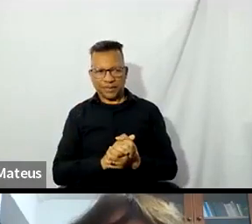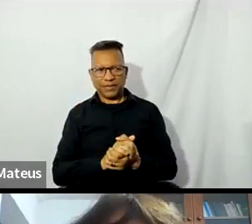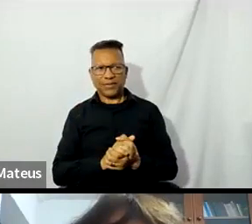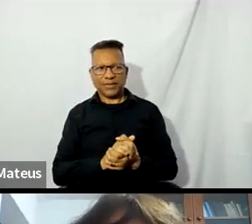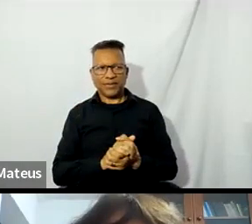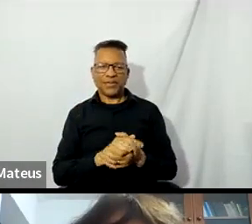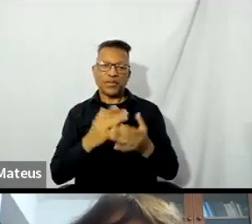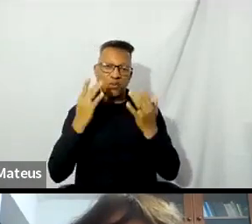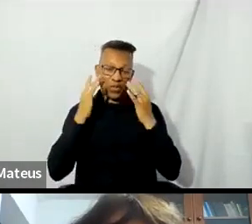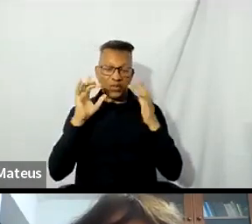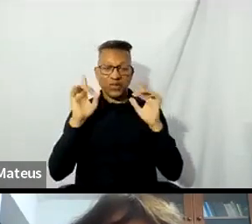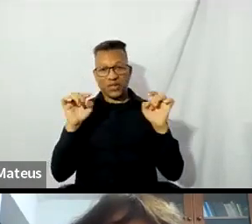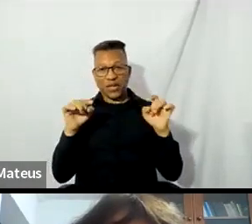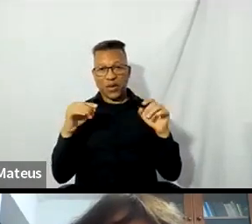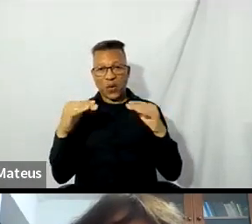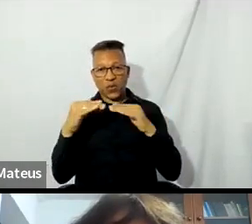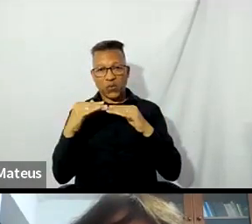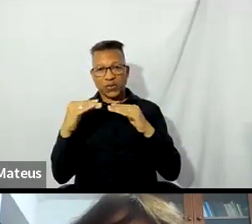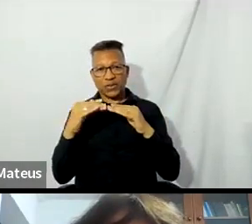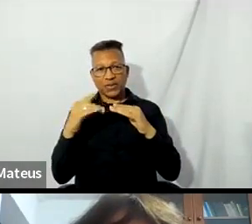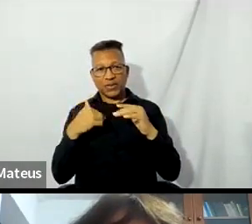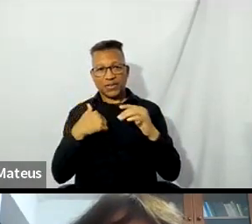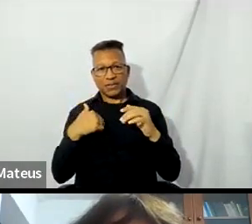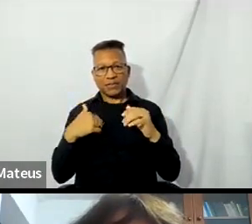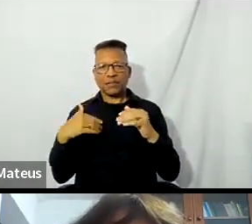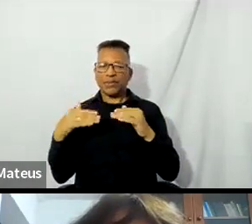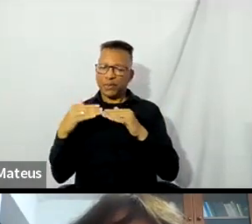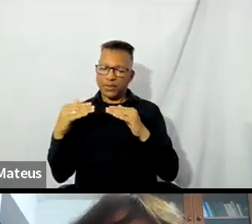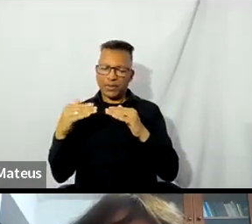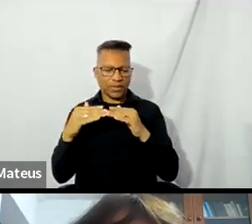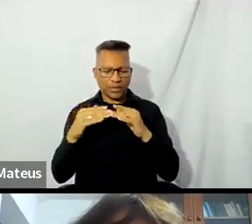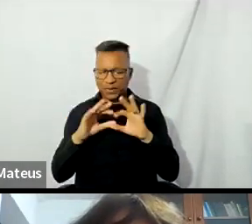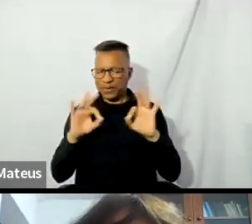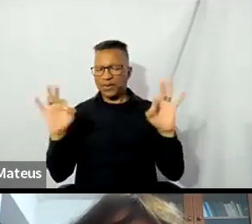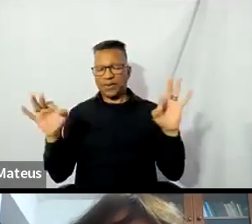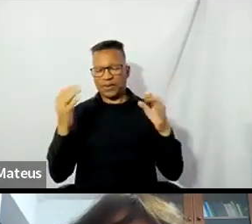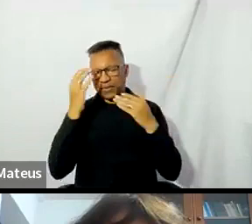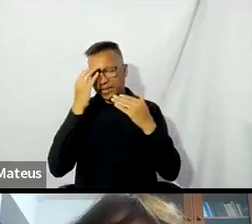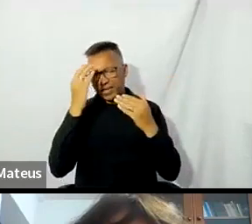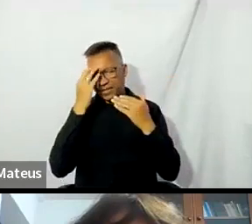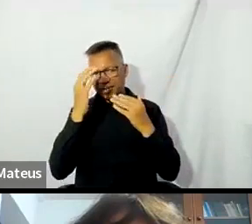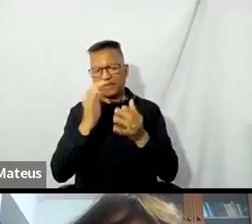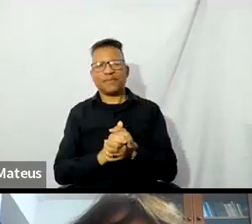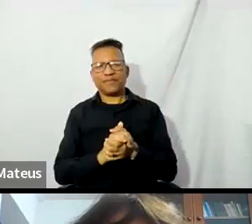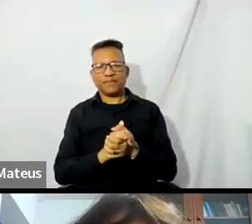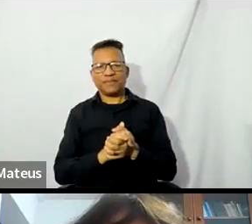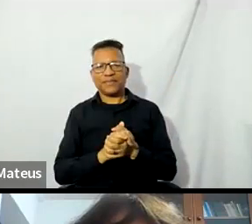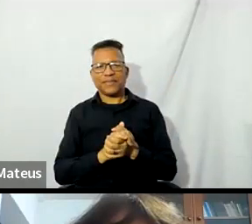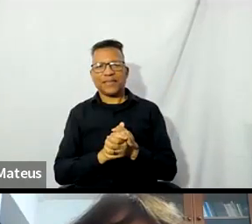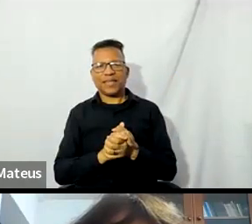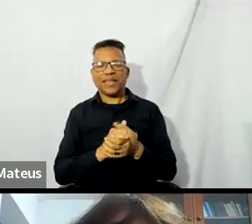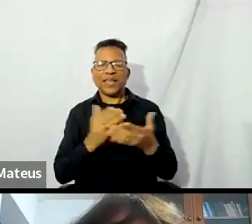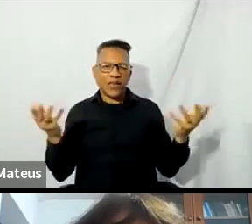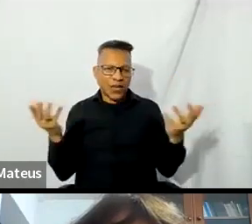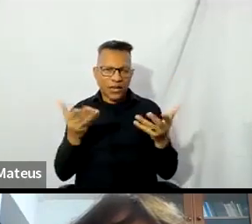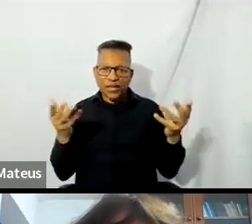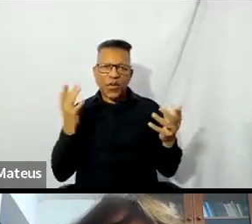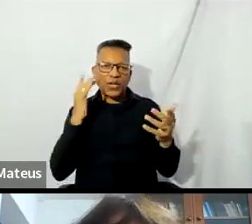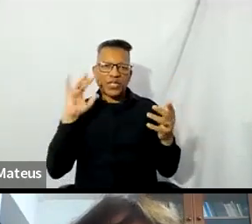you completely, I I completely agree I completely agree I completely agree. Thank you, but thank you very much. I think we just at this